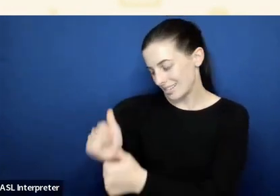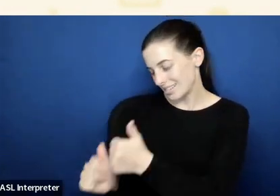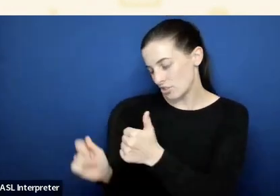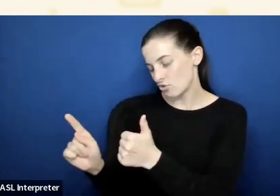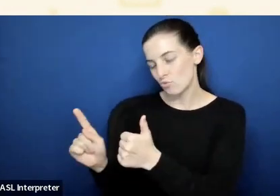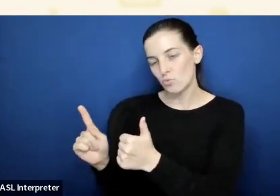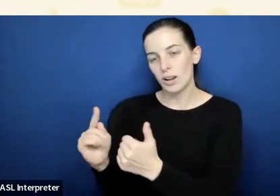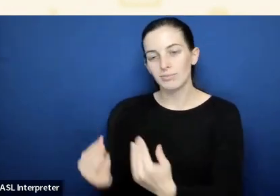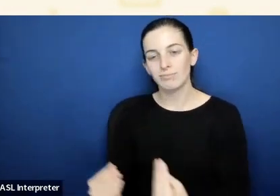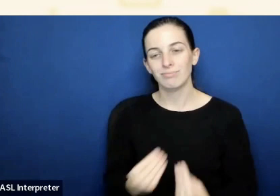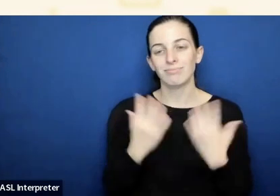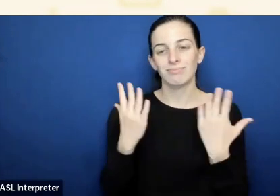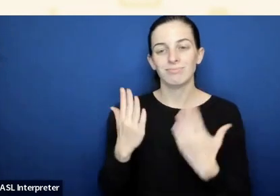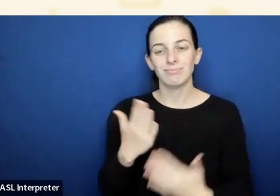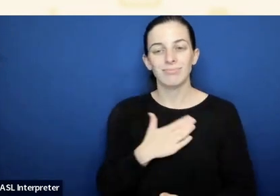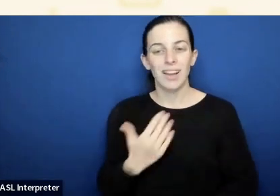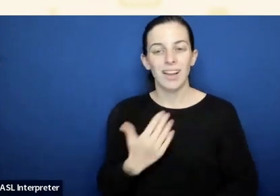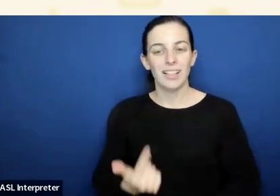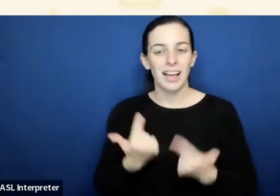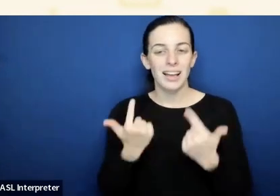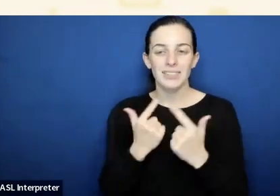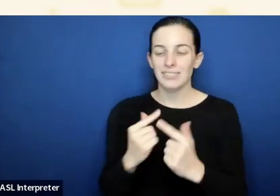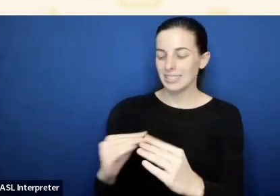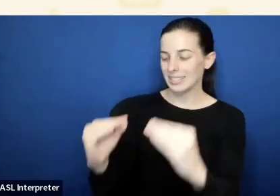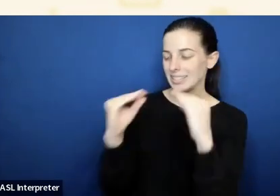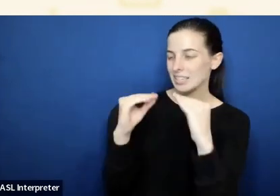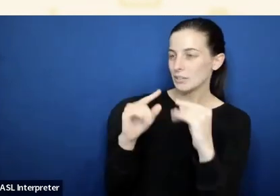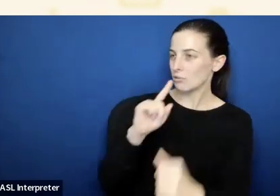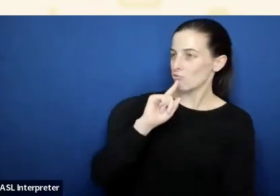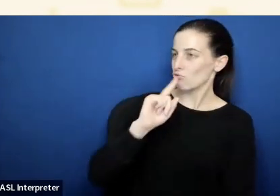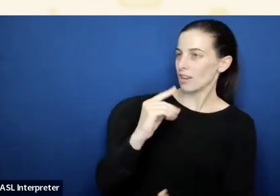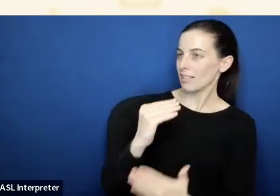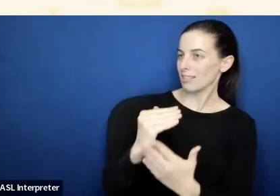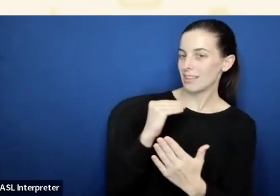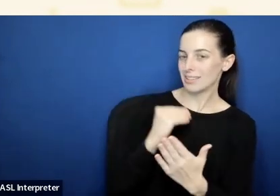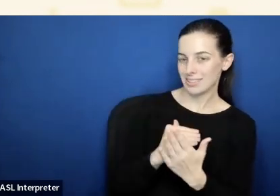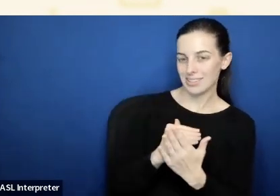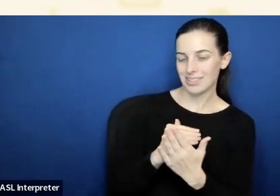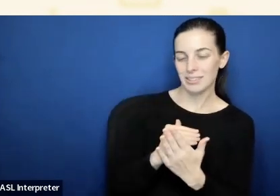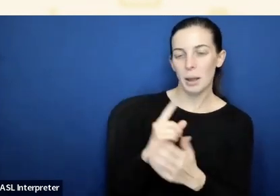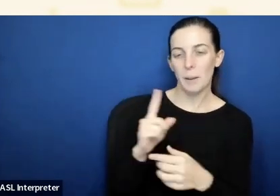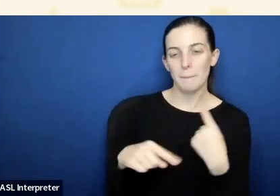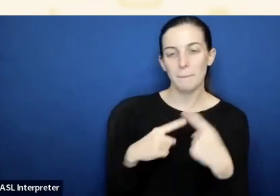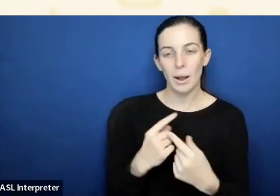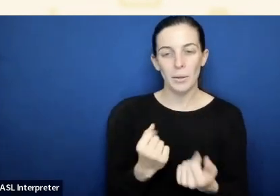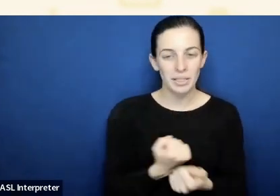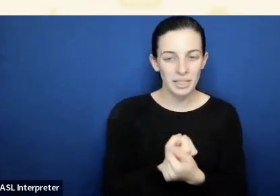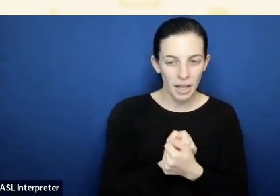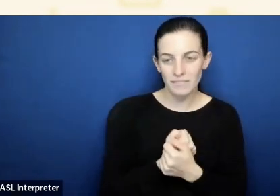and teaching me invaluable lessons about love and resilience on a daily basis.